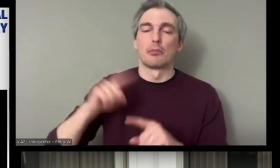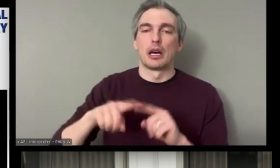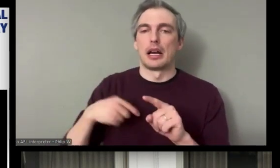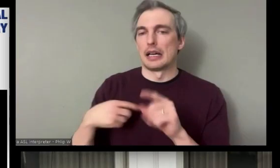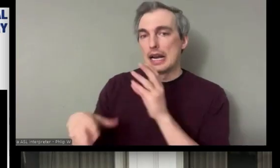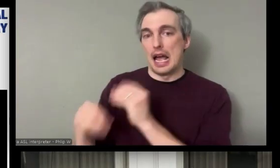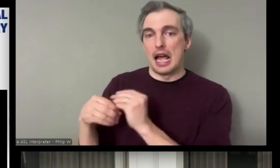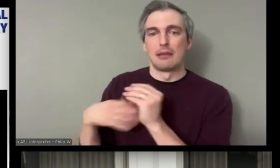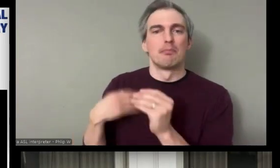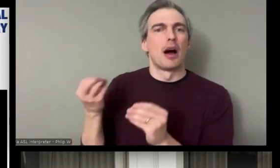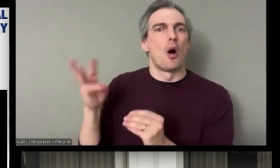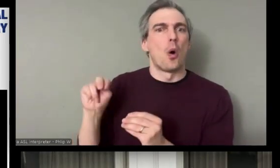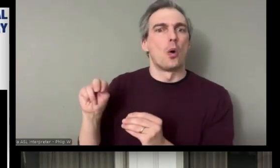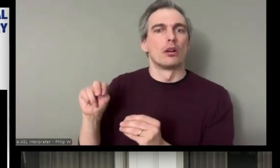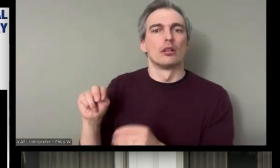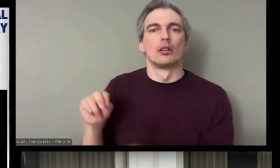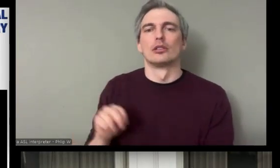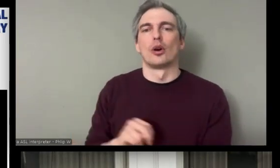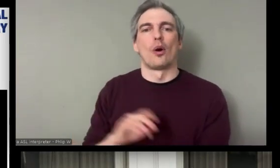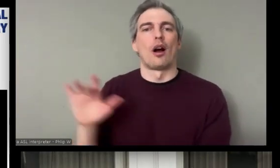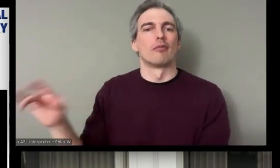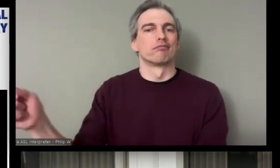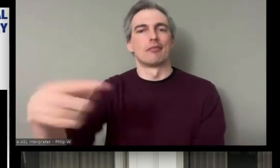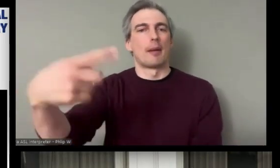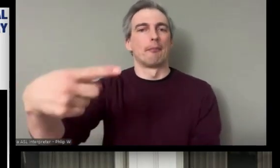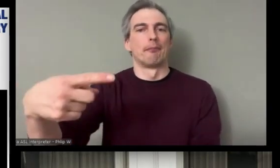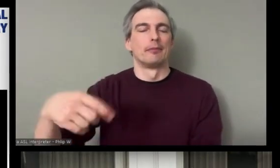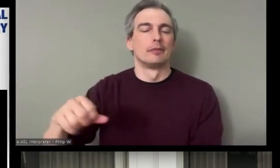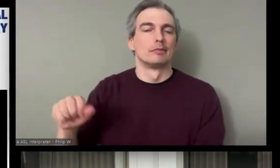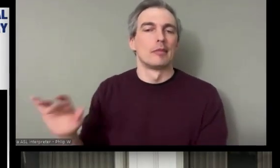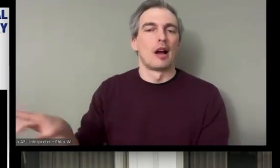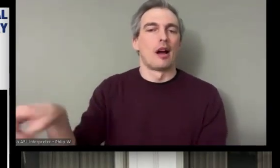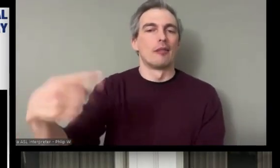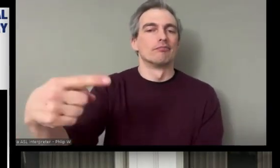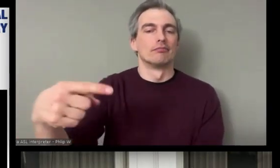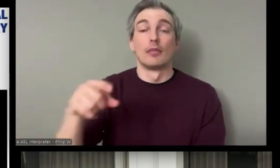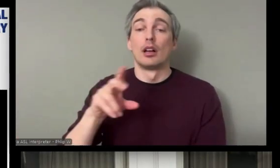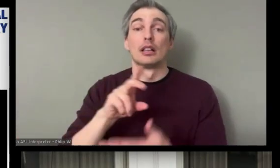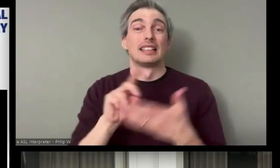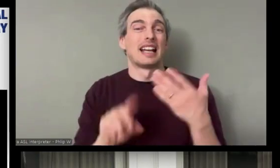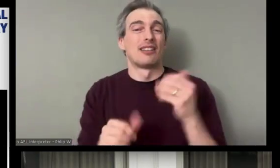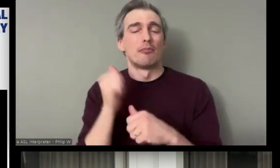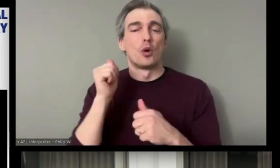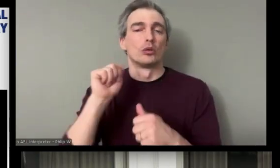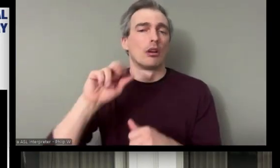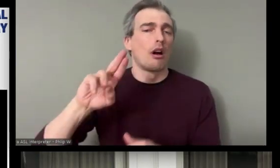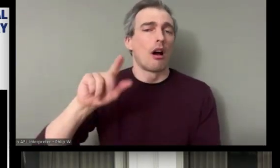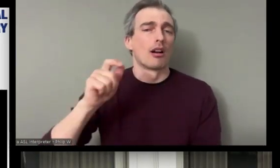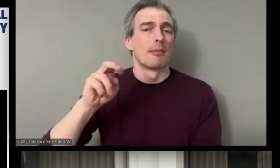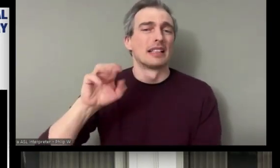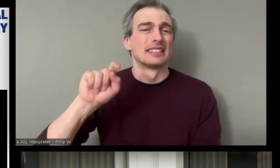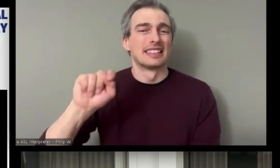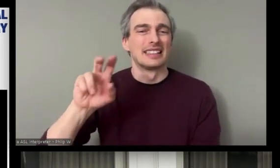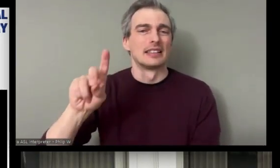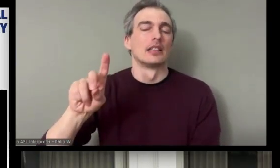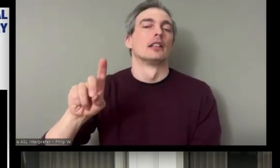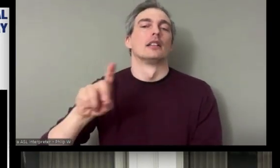And as I said, the design of most augmented communication devices is: You set up the vocabulary that you use most frequently.